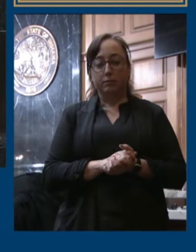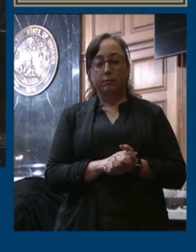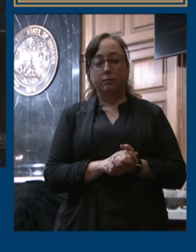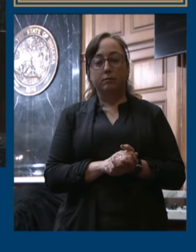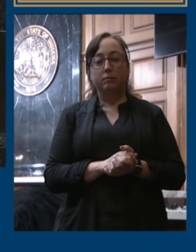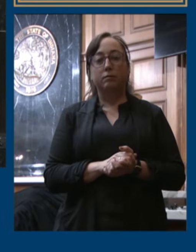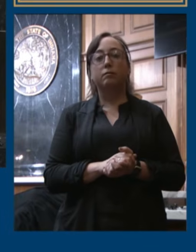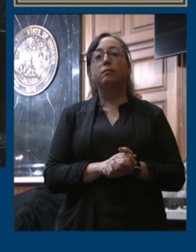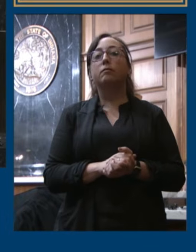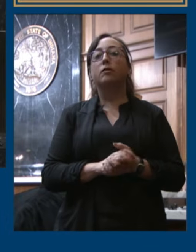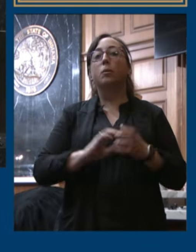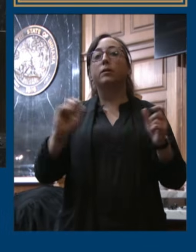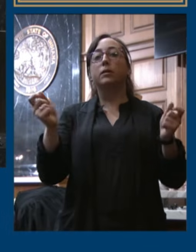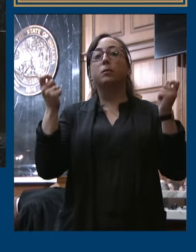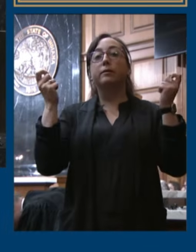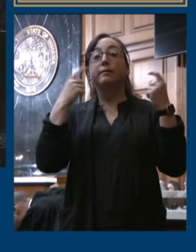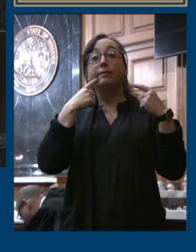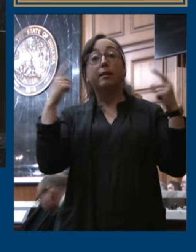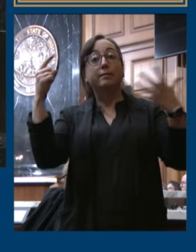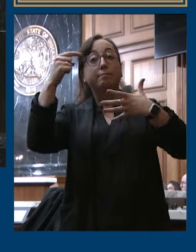AS WE CELEBRATE THESE SUCCESSES, WE FACE A DEEPENING